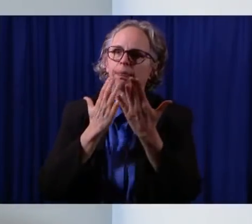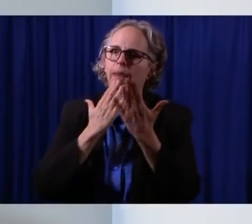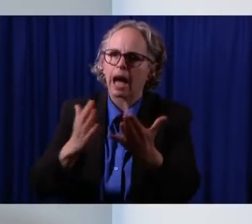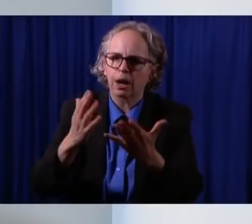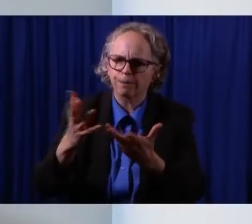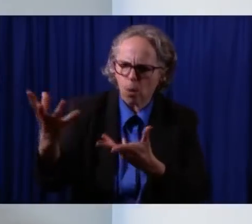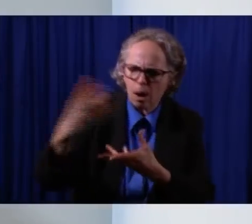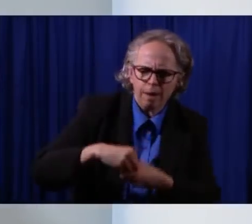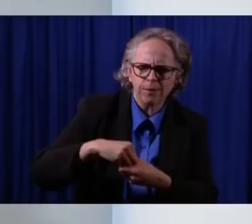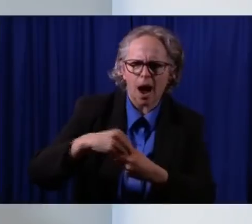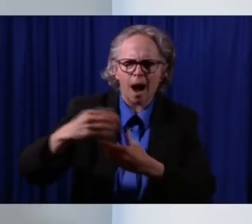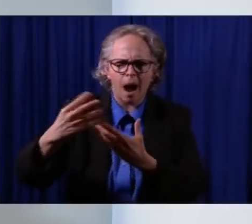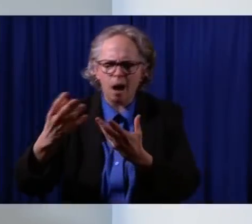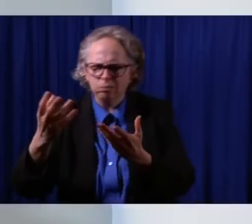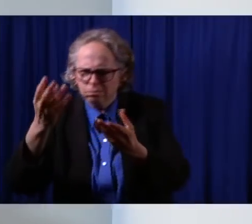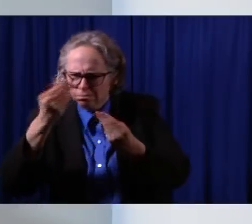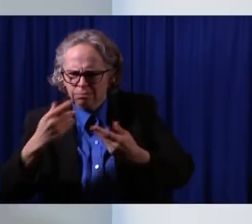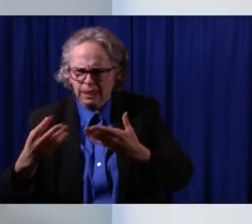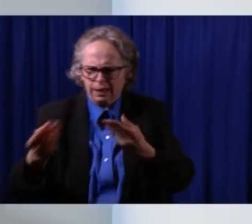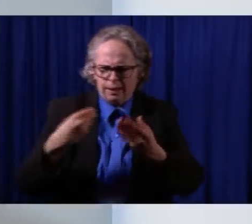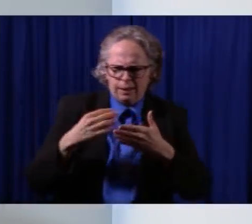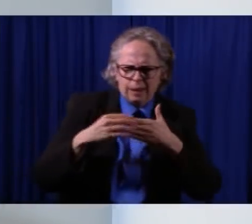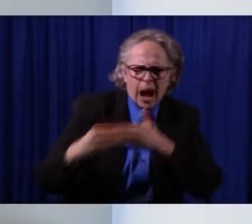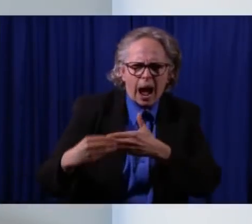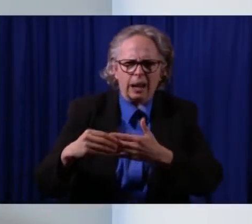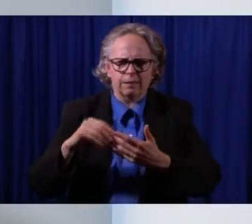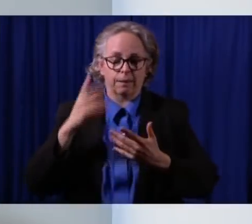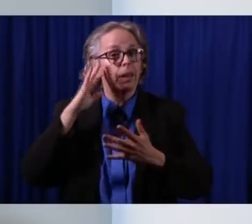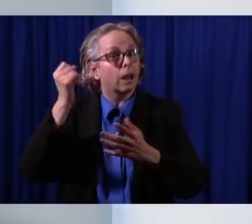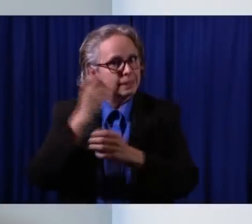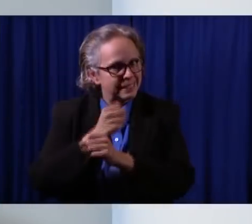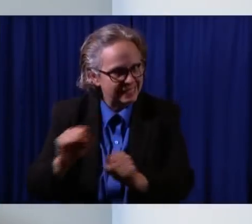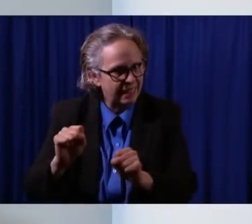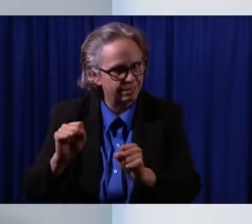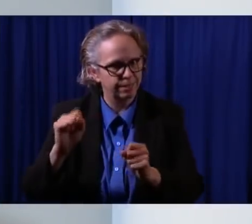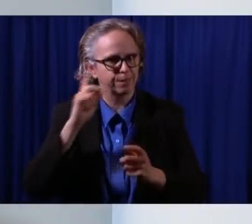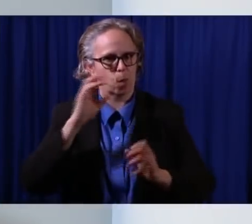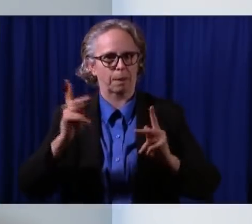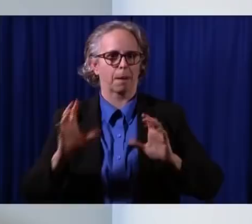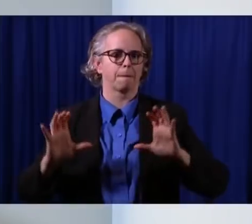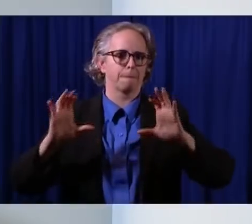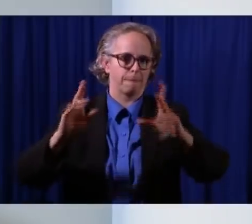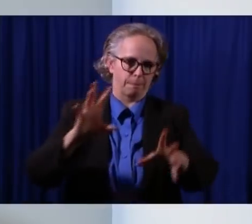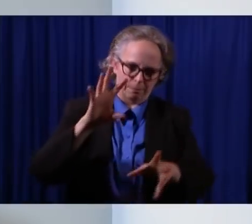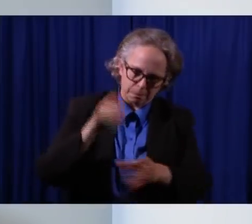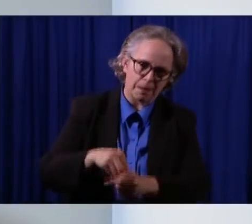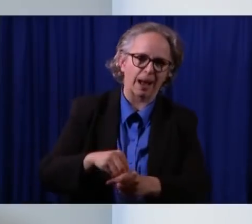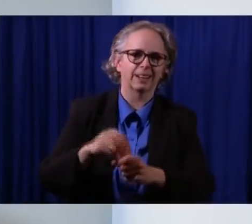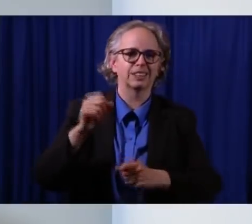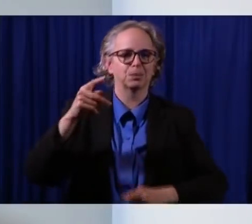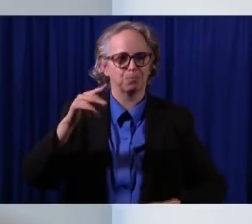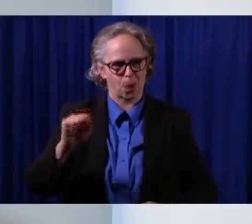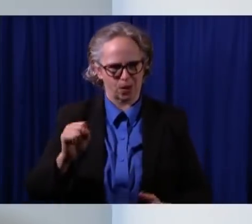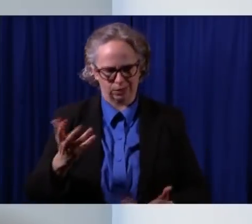I WANT TO AGAIN THANK THE OHIO HIGH SCHOOL ATHLETIC ASSOCIATION FOR THEIR GREAT COLLABORATION IN THIS TO MAKE